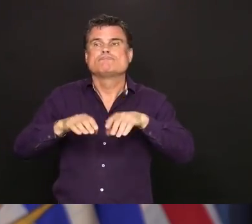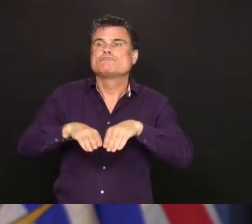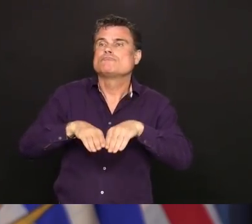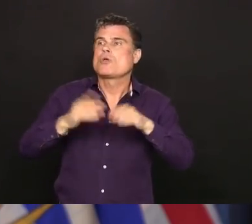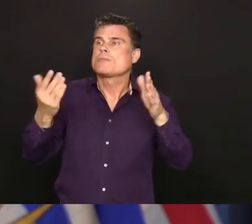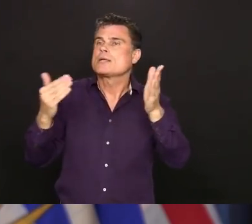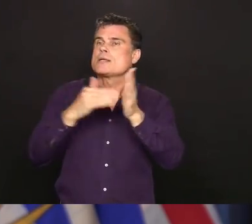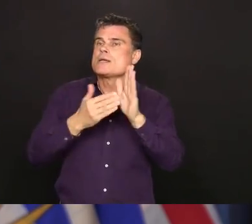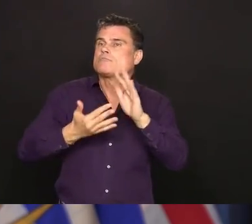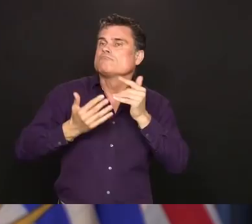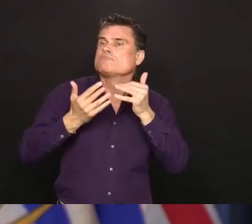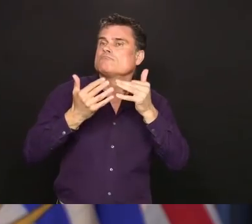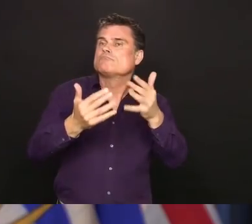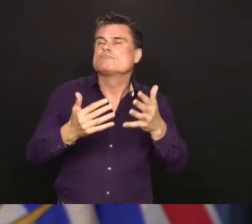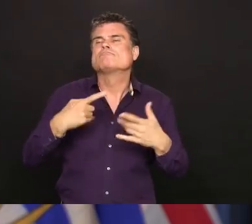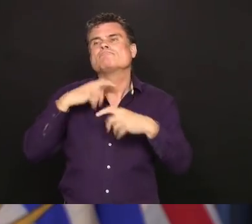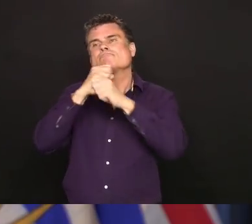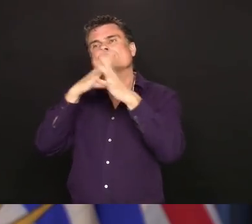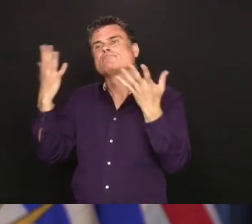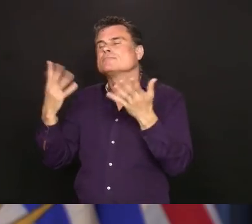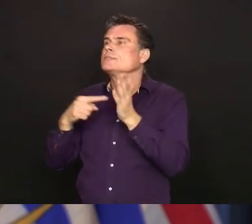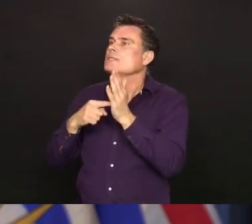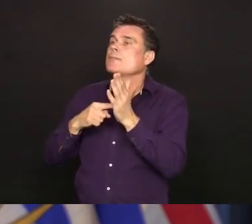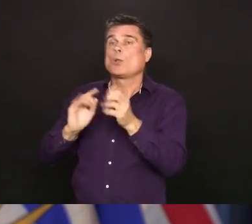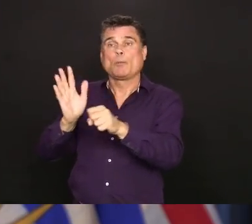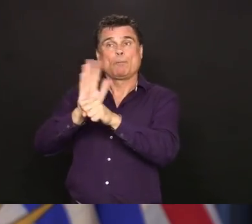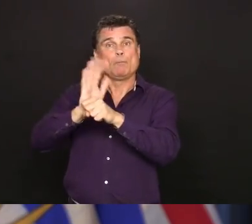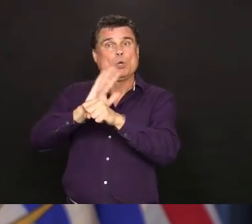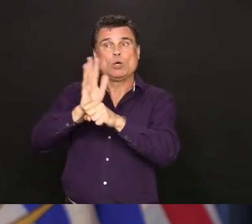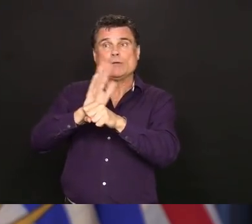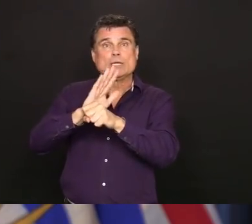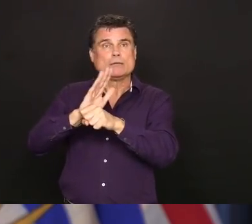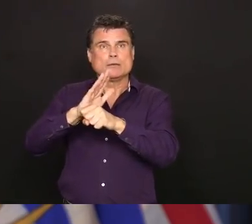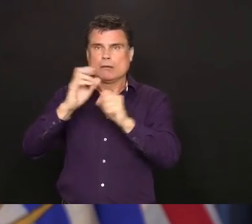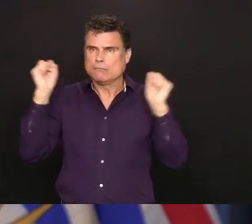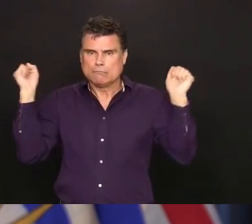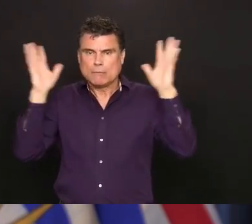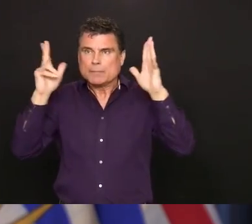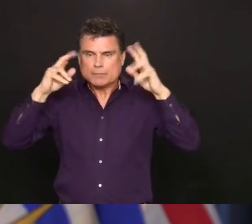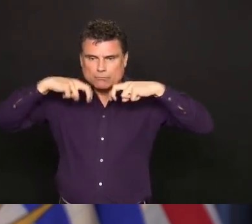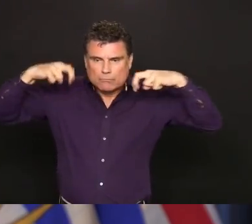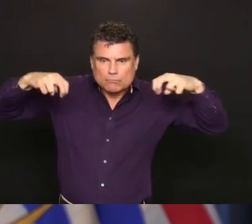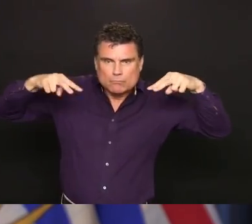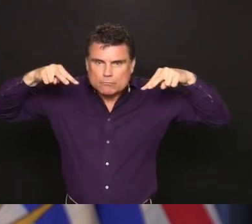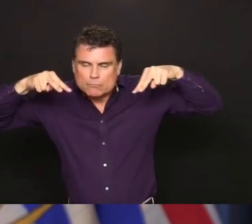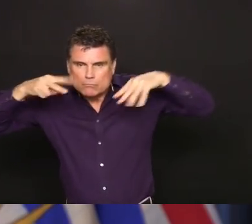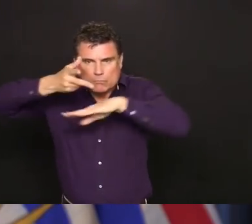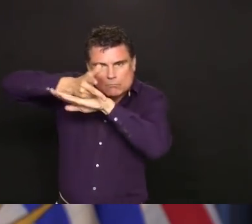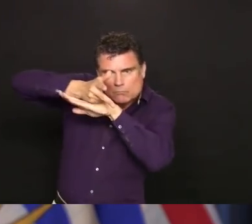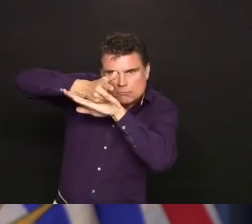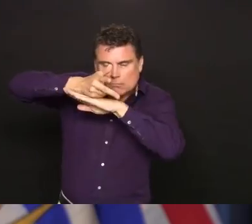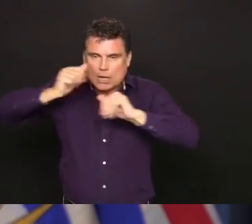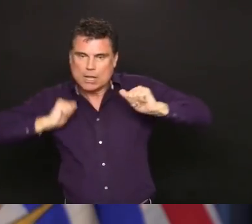people sharing meals, is there any thoughts on how this industry could start again? I